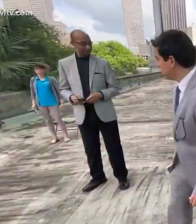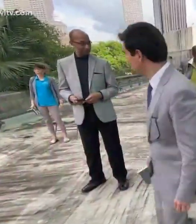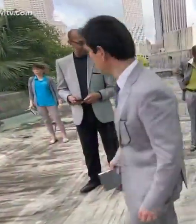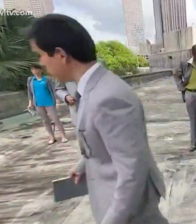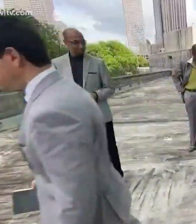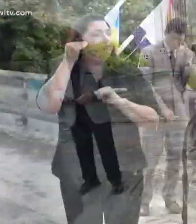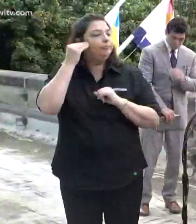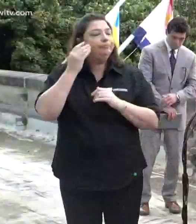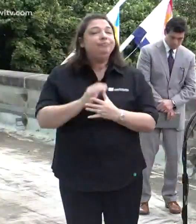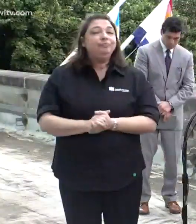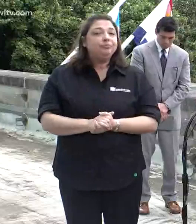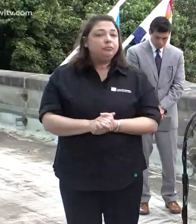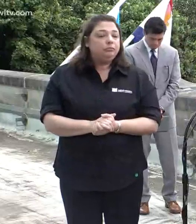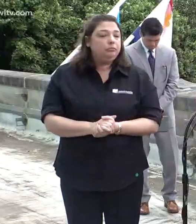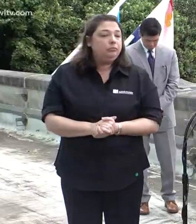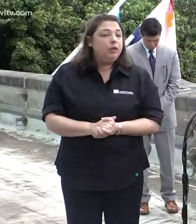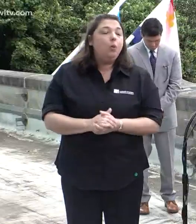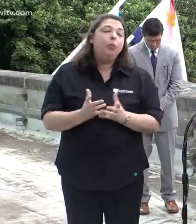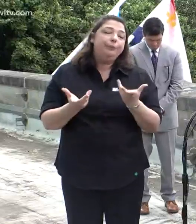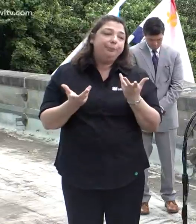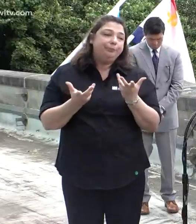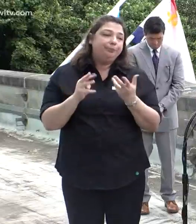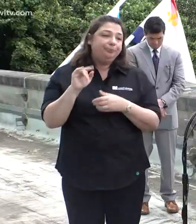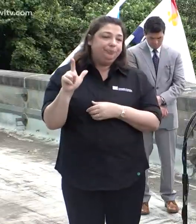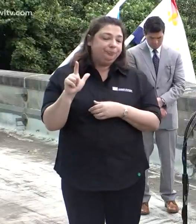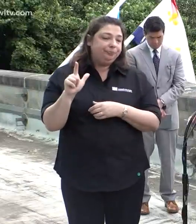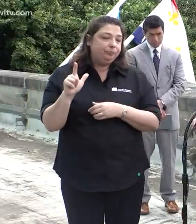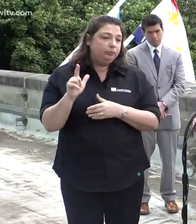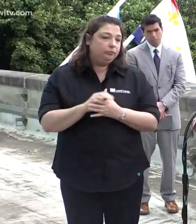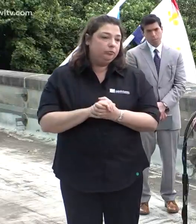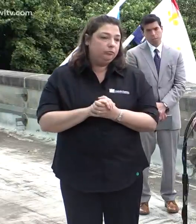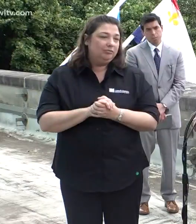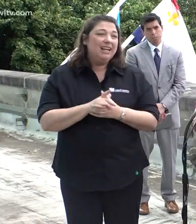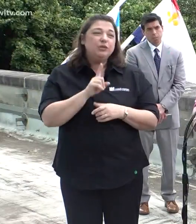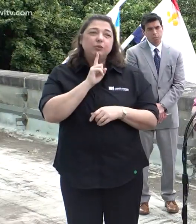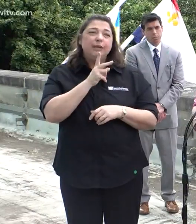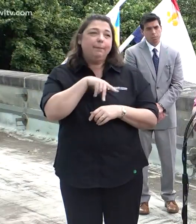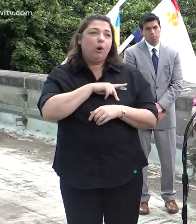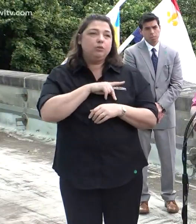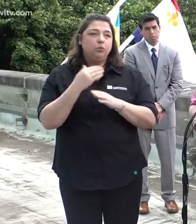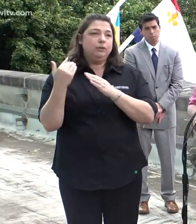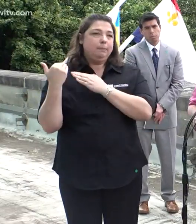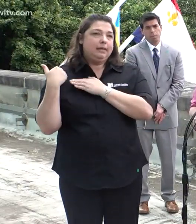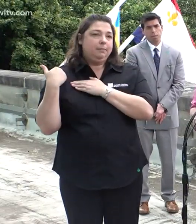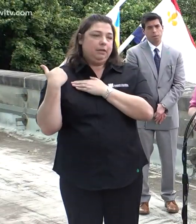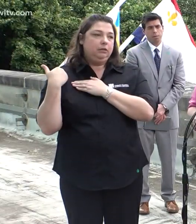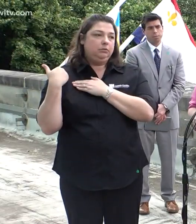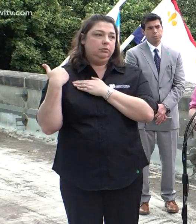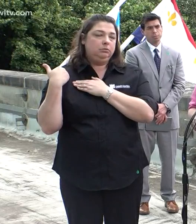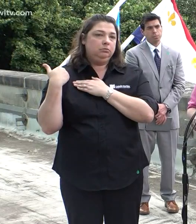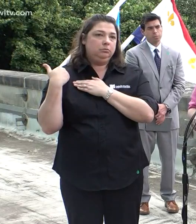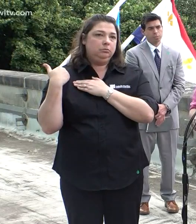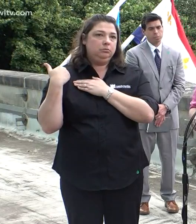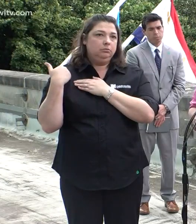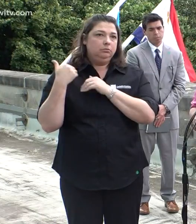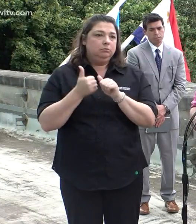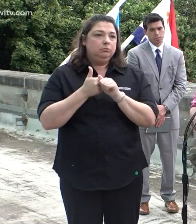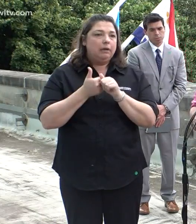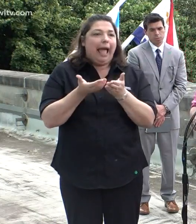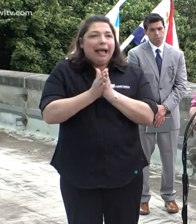BUSINESS RESTRICTIONS ALREADY IN PLACE BUSINESS RESTRICTIONS ALREADY IN PLACE CANTRELL BUSINESS RESTRICTIONS ALREADY IN PLACE CANTRELL SAYS BUSINESS RESTRICTIONS ALREADY IN PLACE CANTRELL SAYS THIS IN PLACE CANTRELL SAYS THIS IN PLACE CANTRELL SAYS THIS MANDATE IN PLACE CANTRELL SAYS THIS MANDATE IS IN PLACE CANTRELL SAYS THIS MANDATE IS A IN PLACE CANTRELL SAYS THIS MANDATE IS A MORE IN PLACE CANTRELL SAYS THIS MANDATE IS A MORE AGGRESSIVE MANDATE IS A MORE AGGRESSIVE MANDATE IS A MORE AGGRESSIVE WAY MANDATE IS A MORE AGGRESSIVE WAY TO MANDATE IS A MORE AGGRESSIVE WAY TO STOP MANDATE IS A MORE AGGRESSIVE WAY TO STOP THE MANDATE IS A MORE AGGRESSIVE WAY TO STOP THE SPREAD MANDATE IS A MORE AGGRESSIVE WAY TO STOP THE SPREAD CORONA WAY TO STOP THE SPREAD CORONA WAY TO STOP THE SPREAD CORONA VIRUS WAY TO STOP THE SPREAD CORONA VIRUS BUT WAY TO STOP THE SPREAD CORONA VIRUS BUT IT'S WAY TO STOP THE SPREAD CORONA VIRUS BUT IT'S GOING WAY TO STOP THE SPREAD CORONA VIRUS BUT IT'S GOING TO WAY TO STOP THE SPREAD CORONA VIRUS BUT IT'S GOING TO TAKE VIRUS BUT IT'S GOING TO TAKE VIRUS BUT IT'S GOING TO TAKE FOLKS VIRUS BUT IT'S GOING TO TAKE FOLKS PAYING VIRUS BUT IT'S GOING TO TAKE FOLKS PAYING ATTENTION VIRUS BUT IT'S GOING TO TAKE FOLKS PAYING ATTENTION MOST VIRUS BUT IT'S GOING TO TAKE FOLKS PAYING ATTENTION MOST OF FOLKS PAYING ATTENTION MOST OF FOLKS PAYING ATTENTION MOST OF IT FOLKS PAYING ATTENTION MOST OF IT ON FOLKS PAYING ATTENTION MOST OF IT ON THE FOLKS PAYING ATTENTION MOST OF IT ON THE FRONT